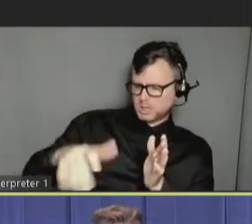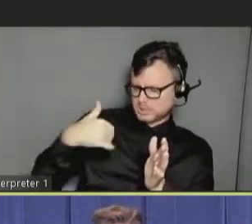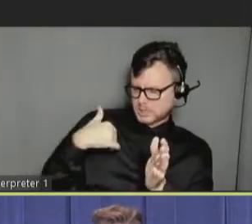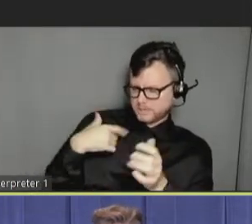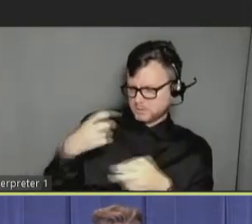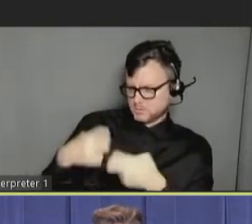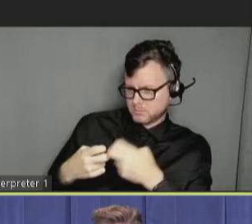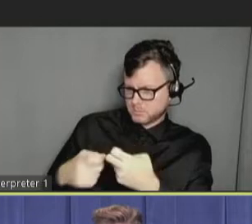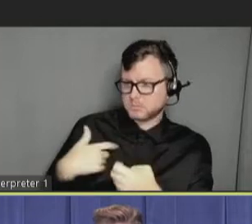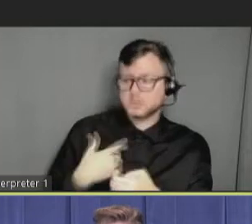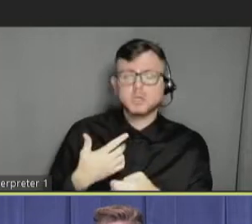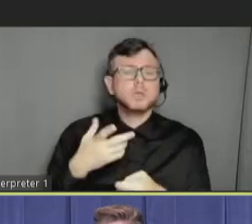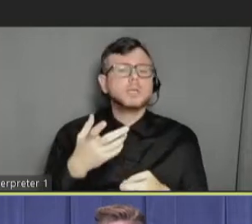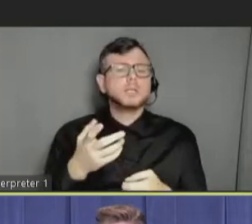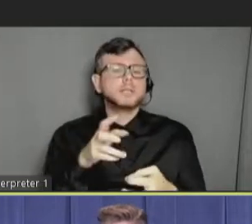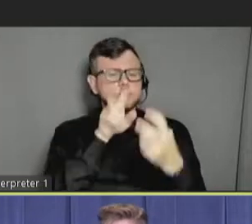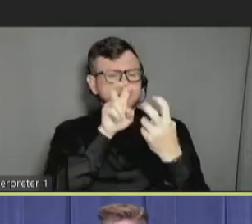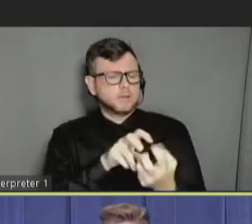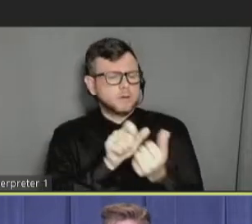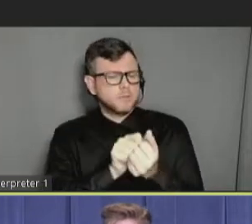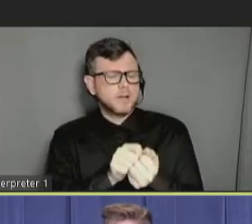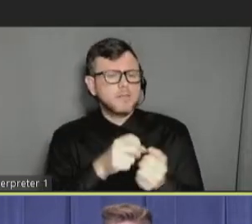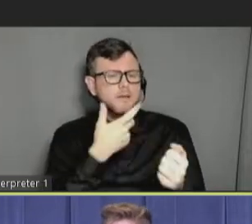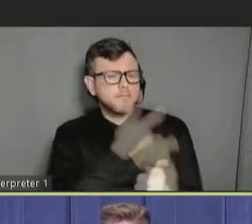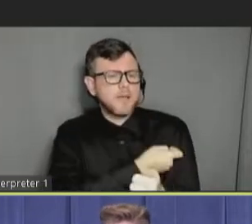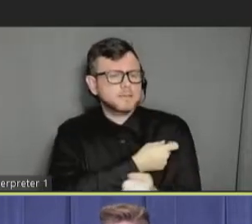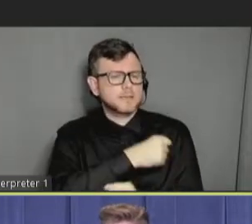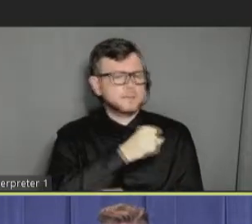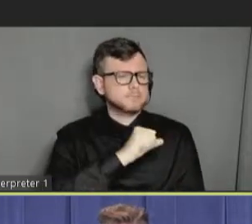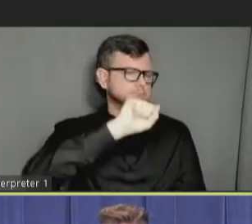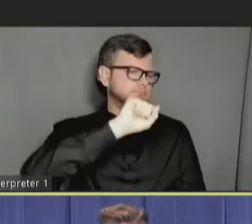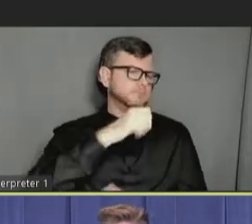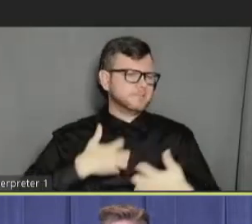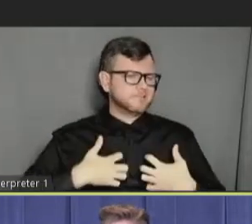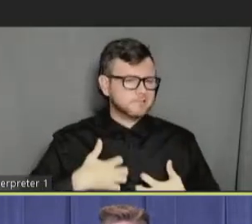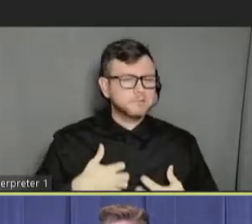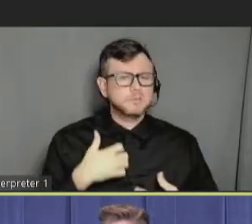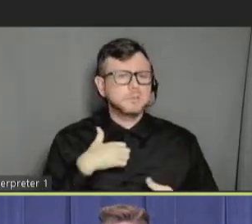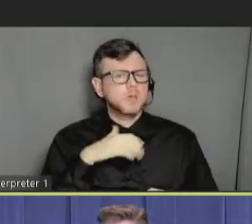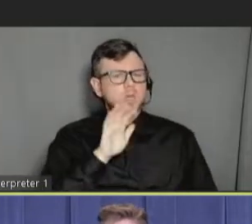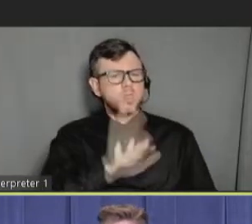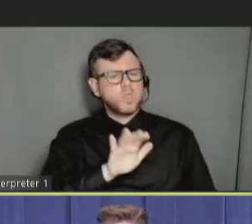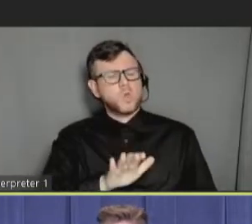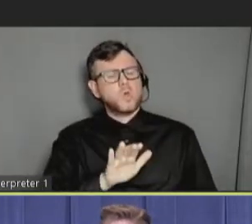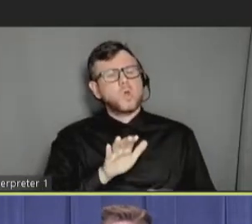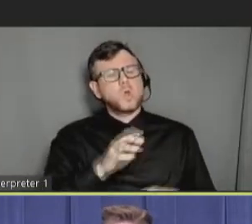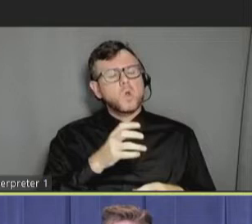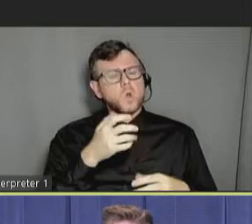individuals to try to understand their specific concerns, and what they need in terms of support